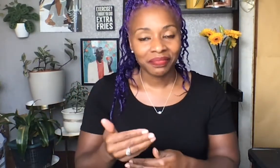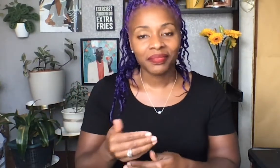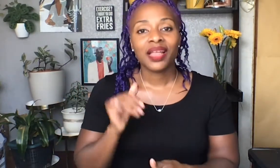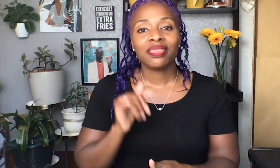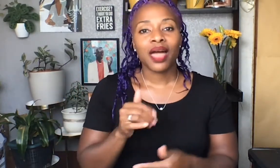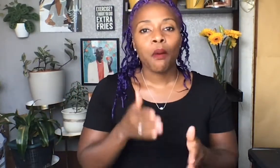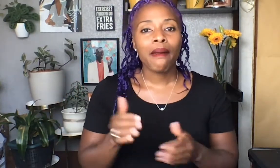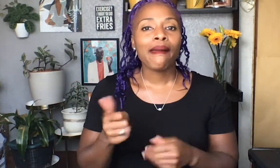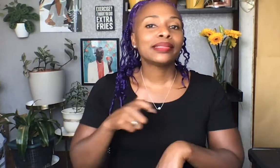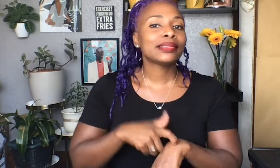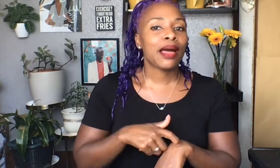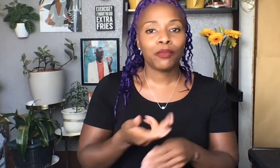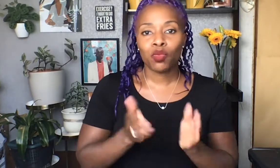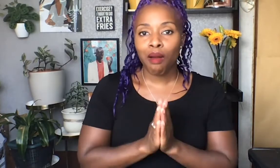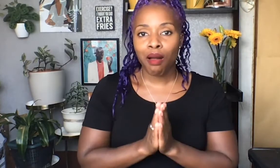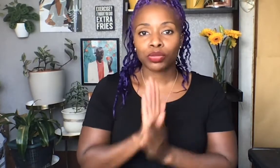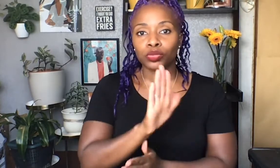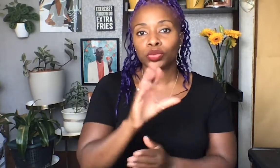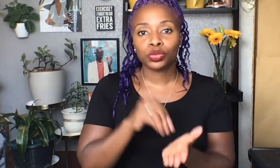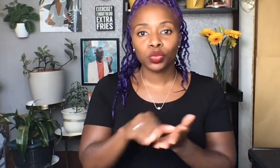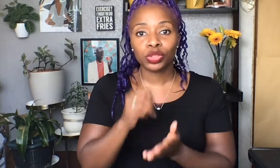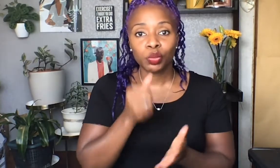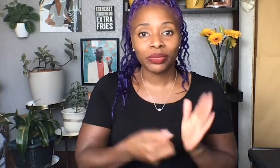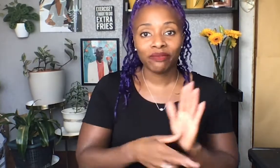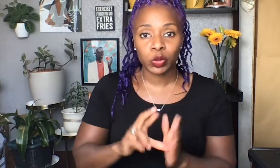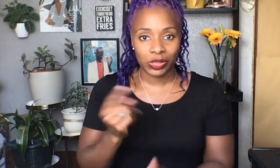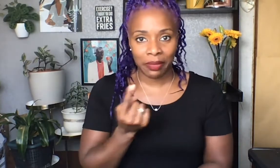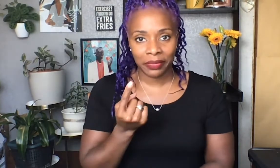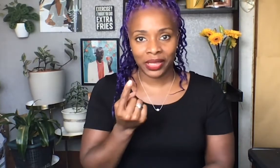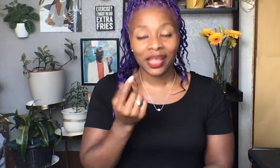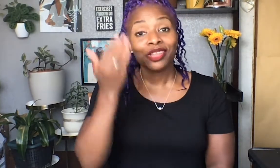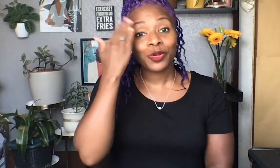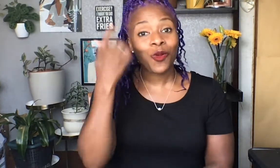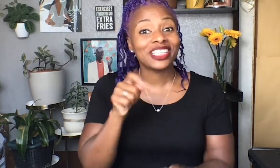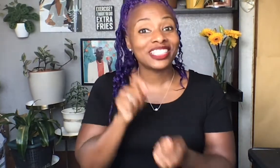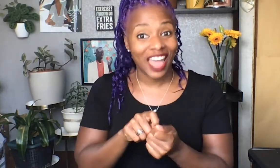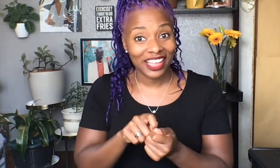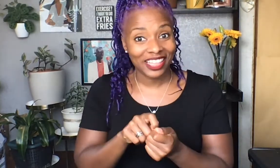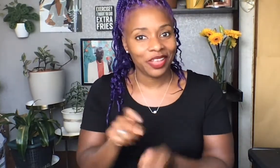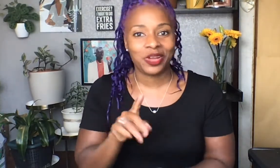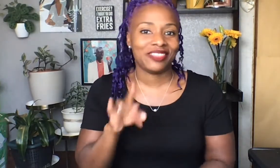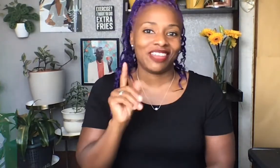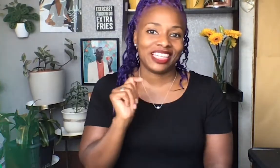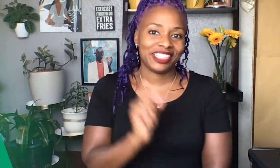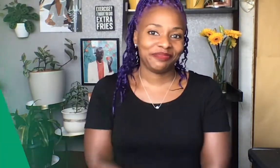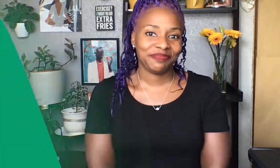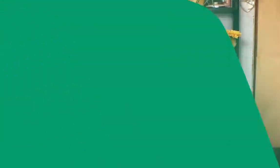That way, at any time you ask your student to review something, they know exactly where to find it.